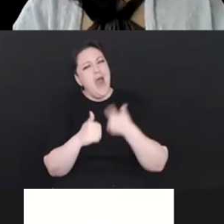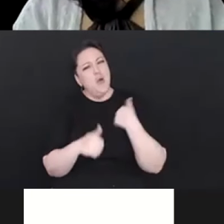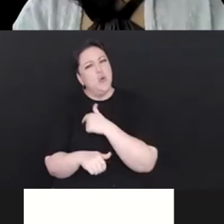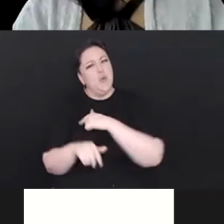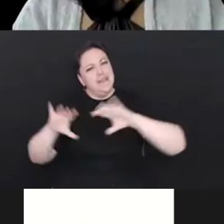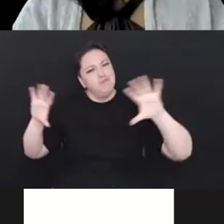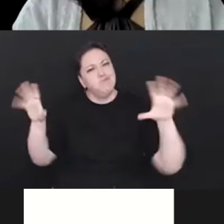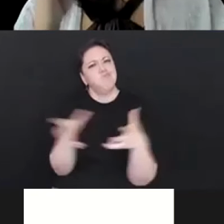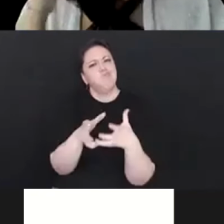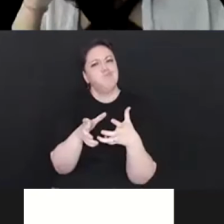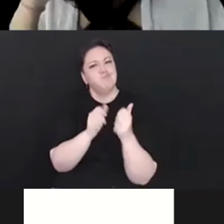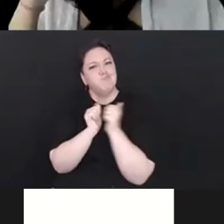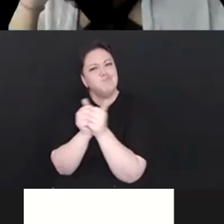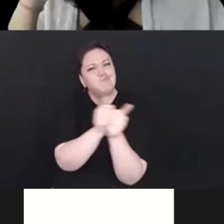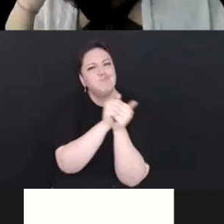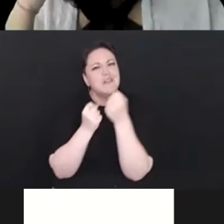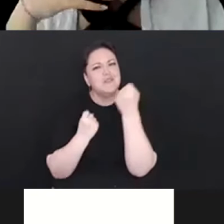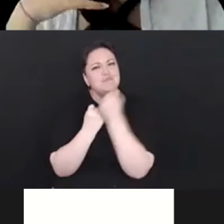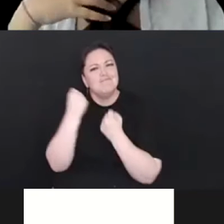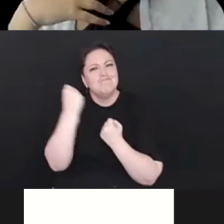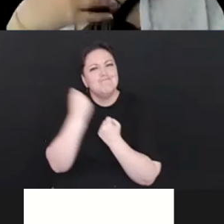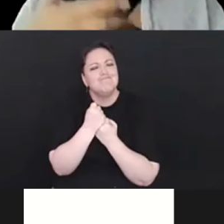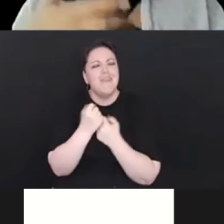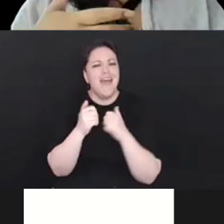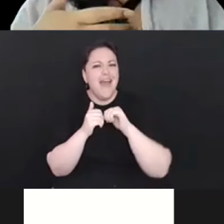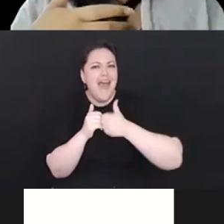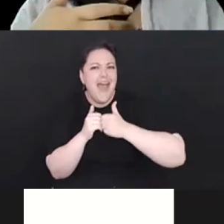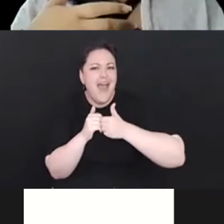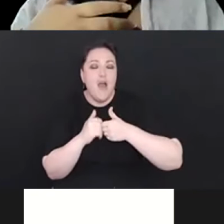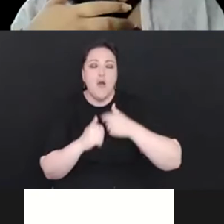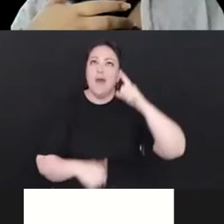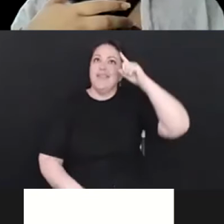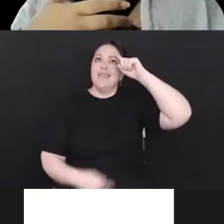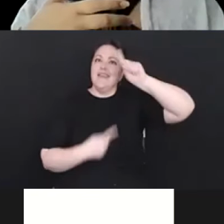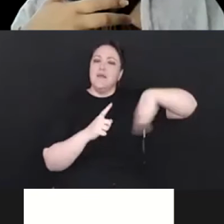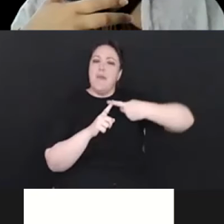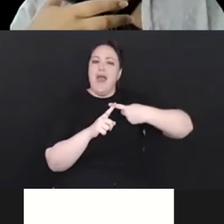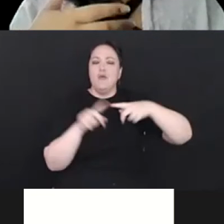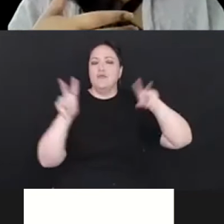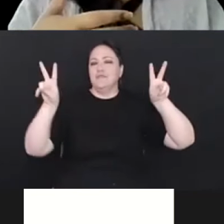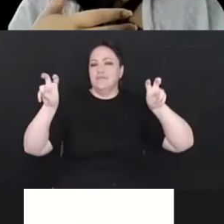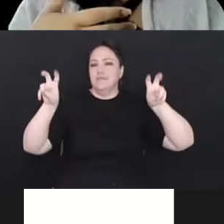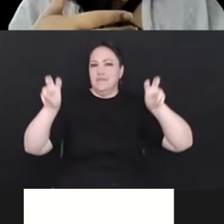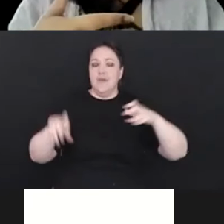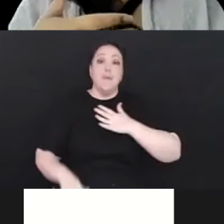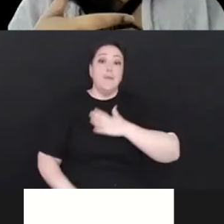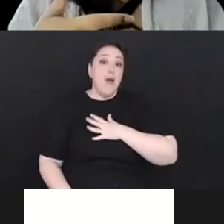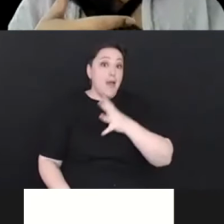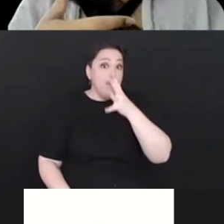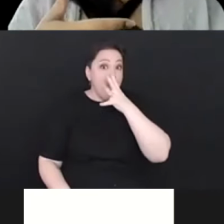support each other? I always think about the saying that, um, my mom raised me with which